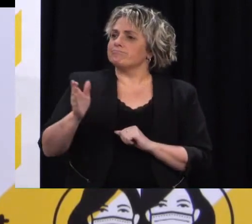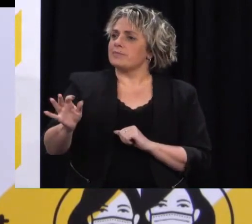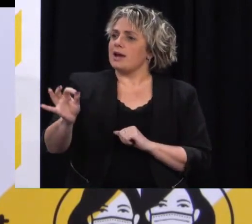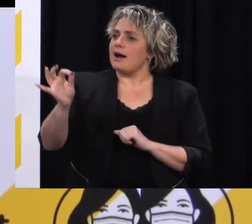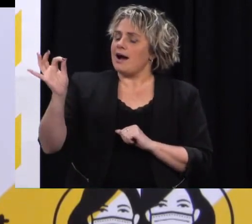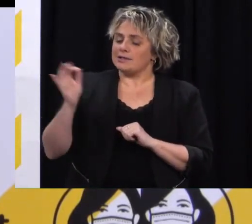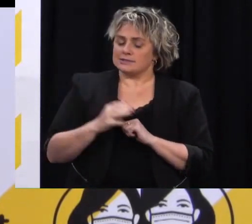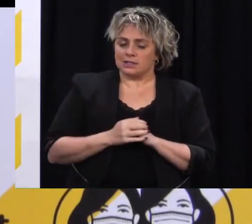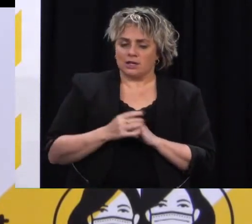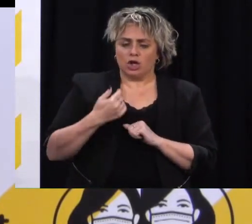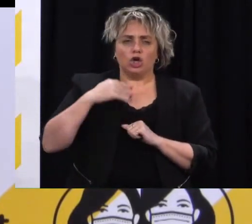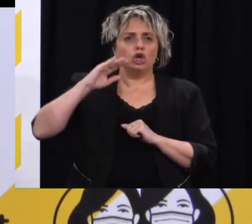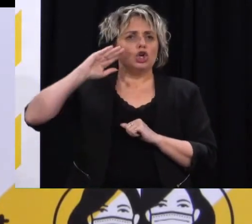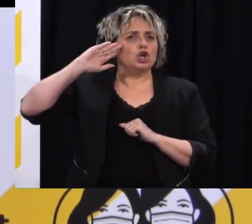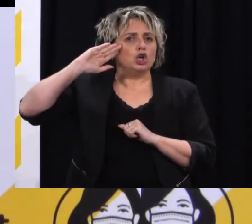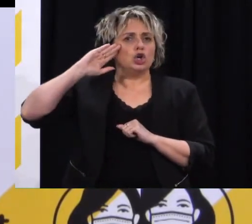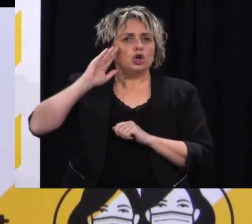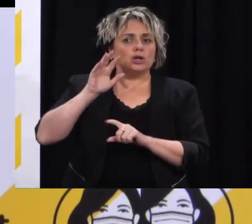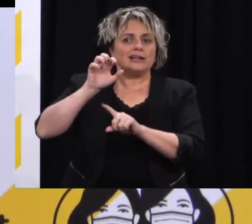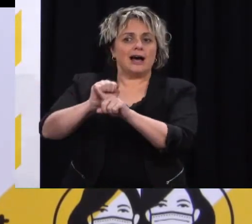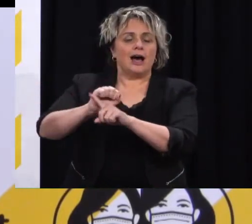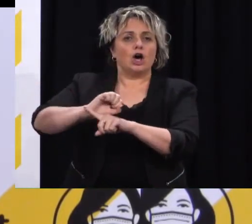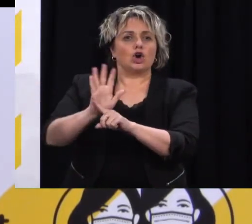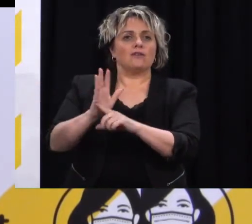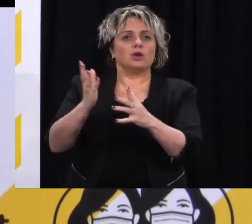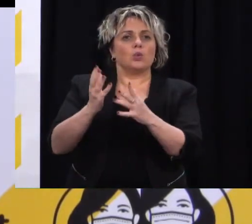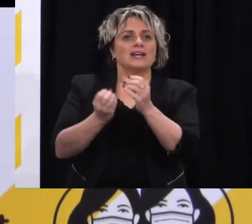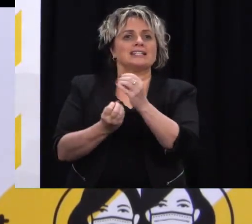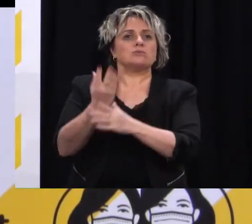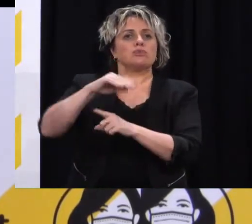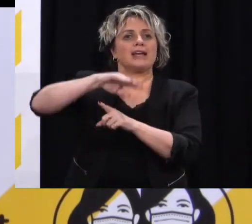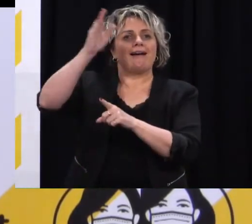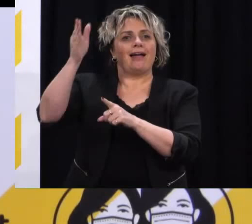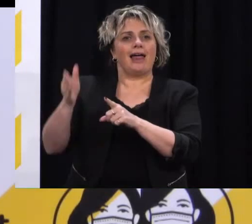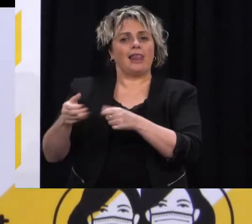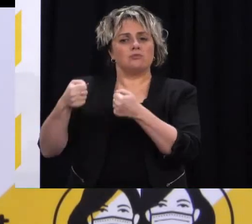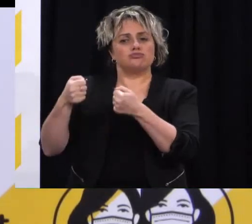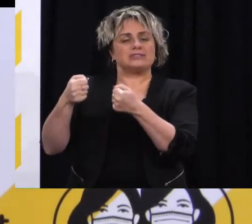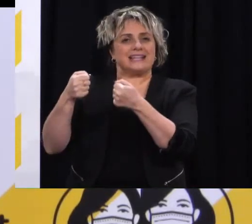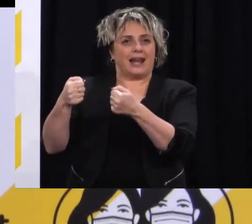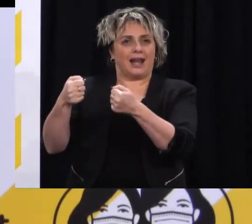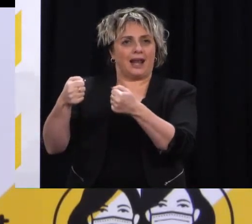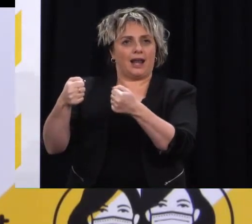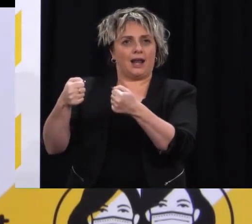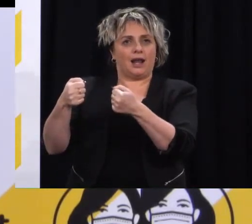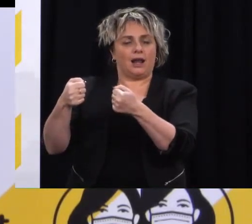really is indicative of the extra danger that Delta doesn't